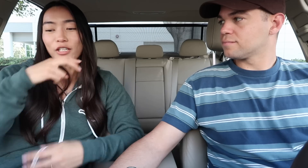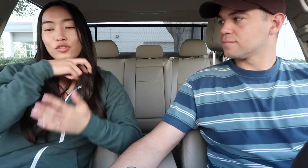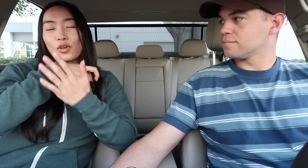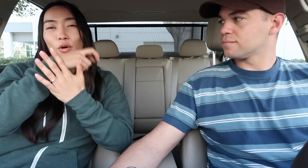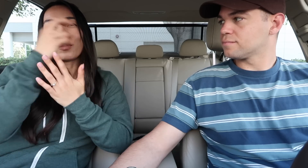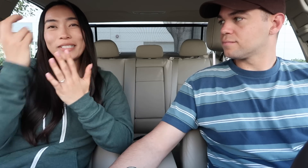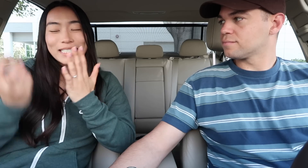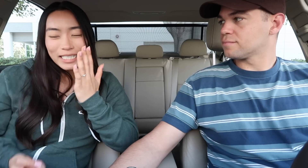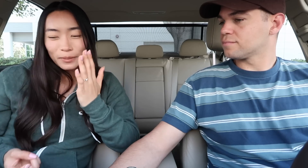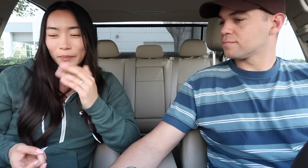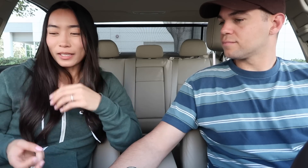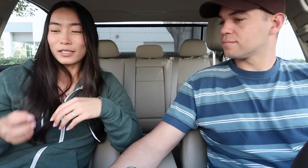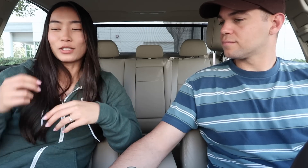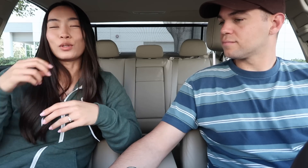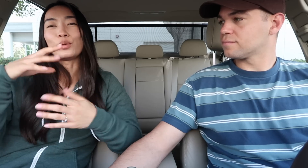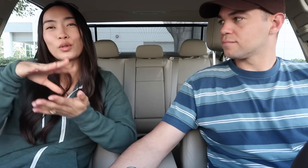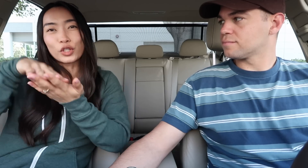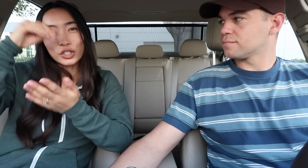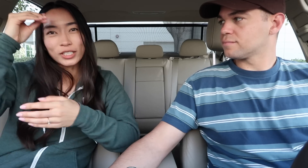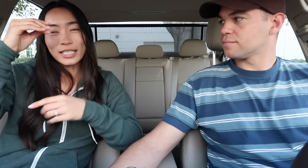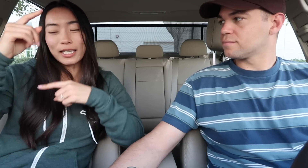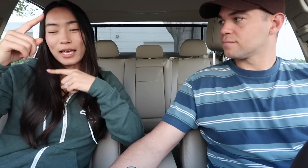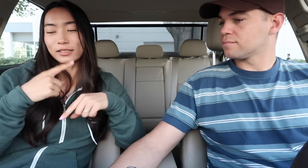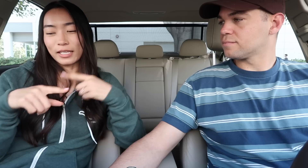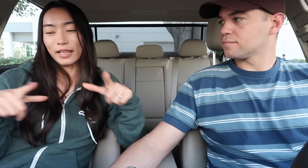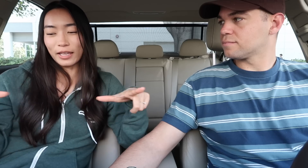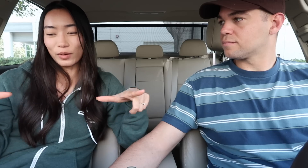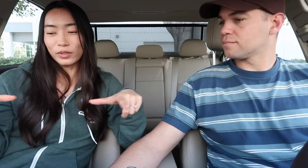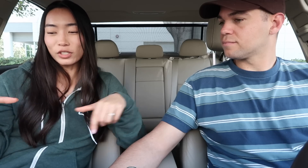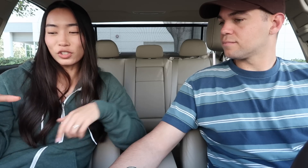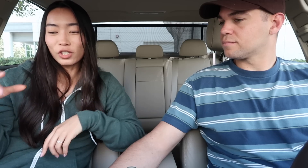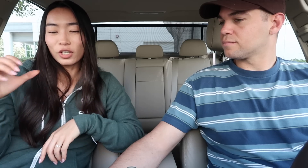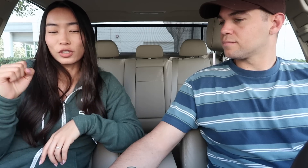I dove deep into learning sign language